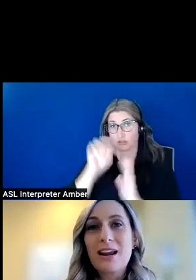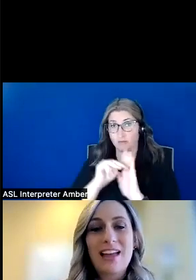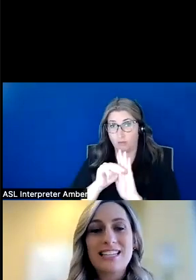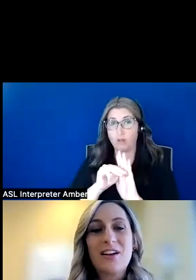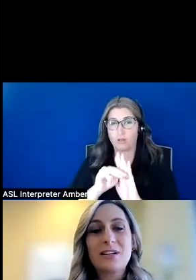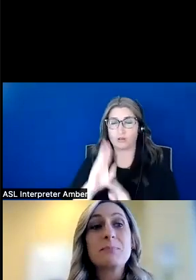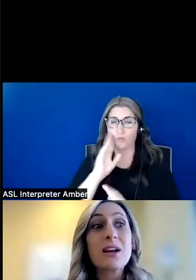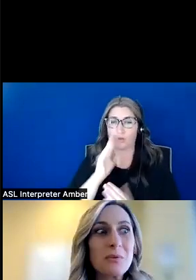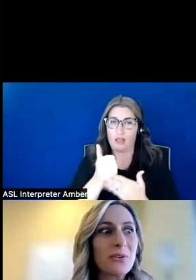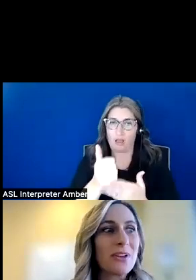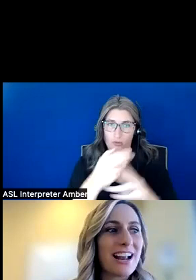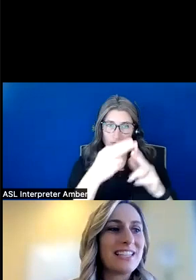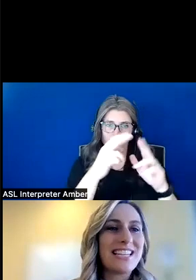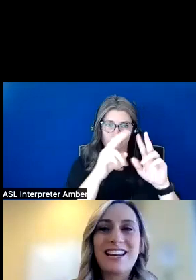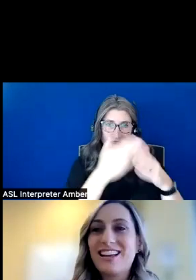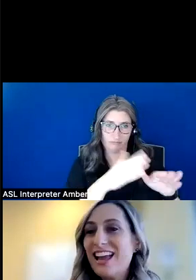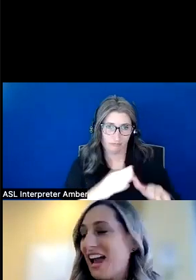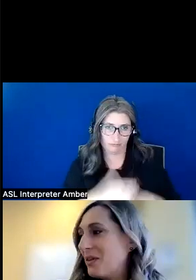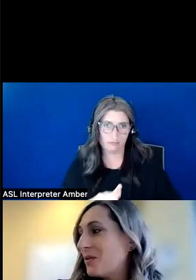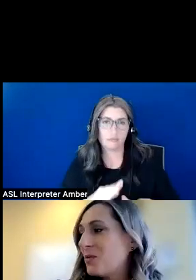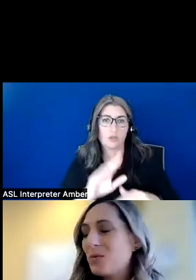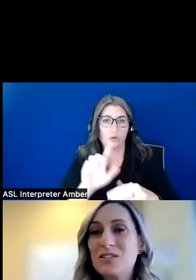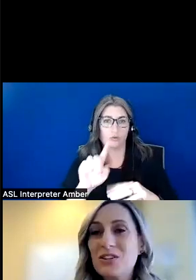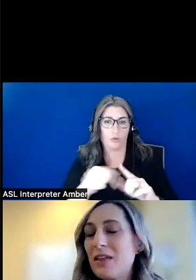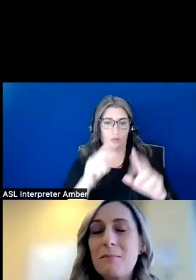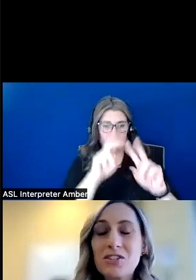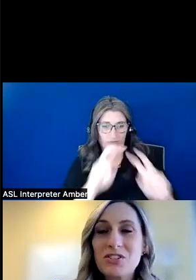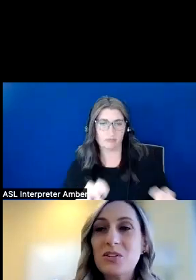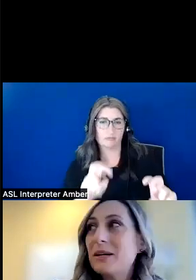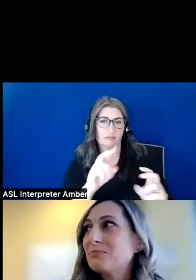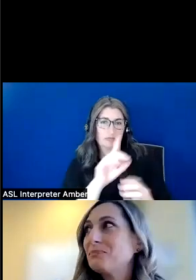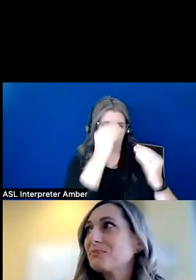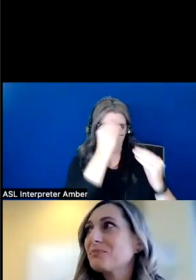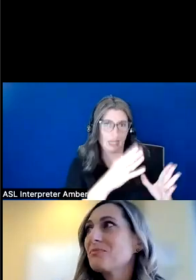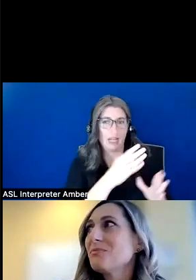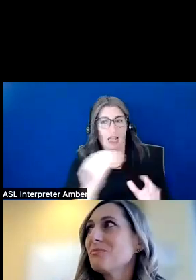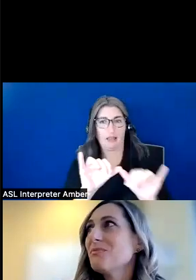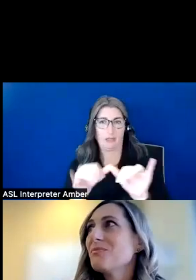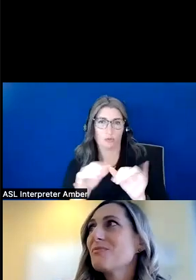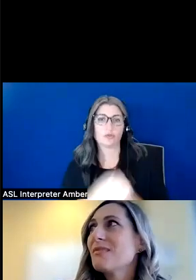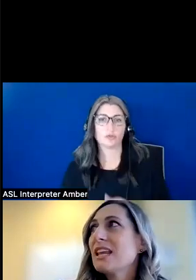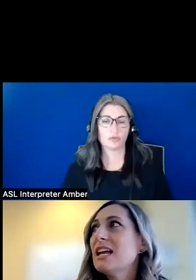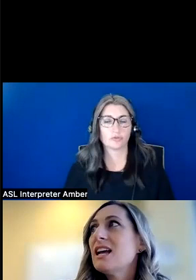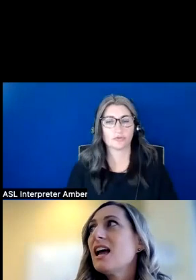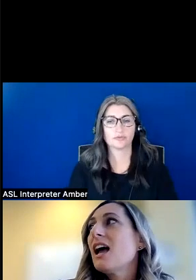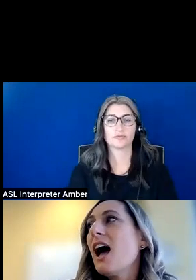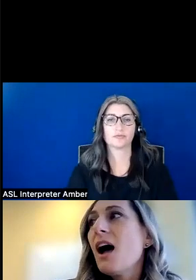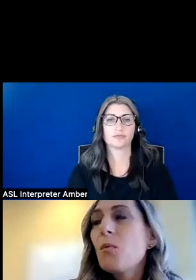break that down, especially when you connect the data, the research...and the measures to it.